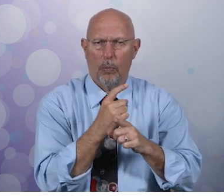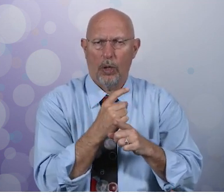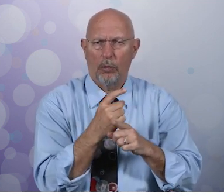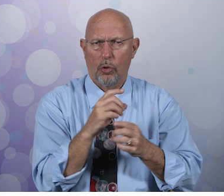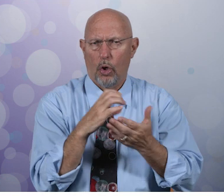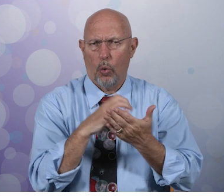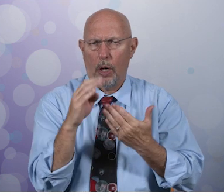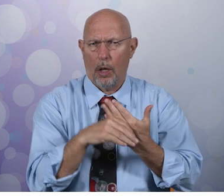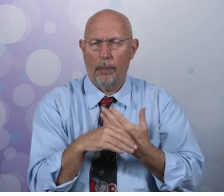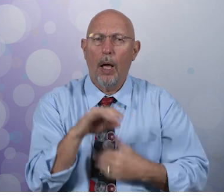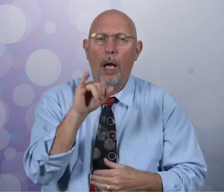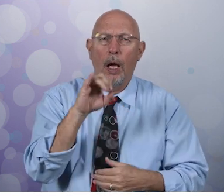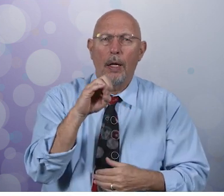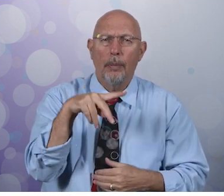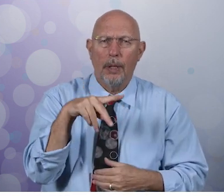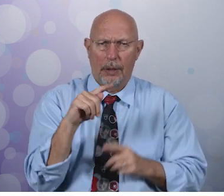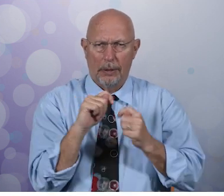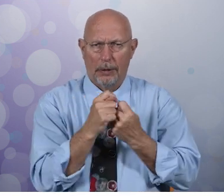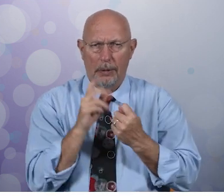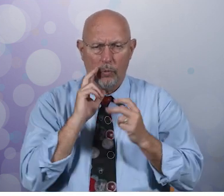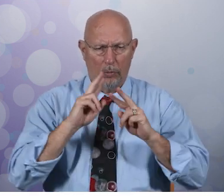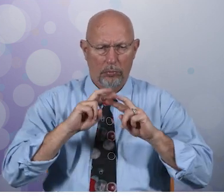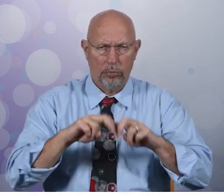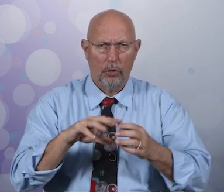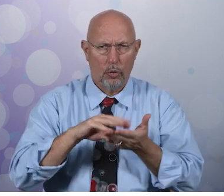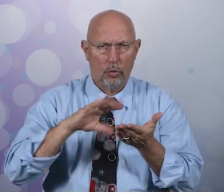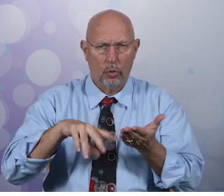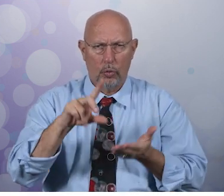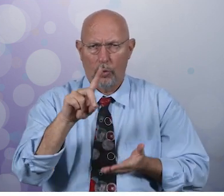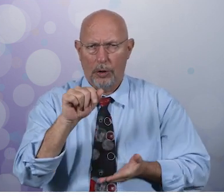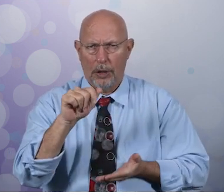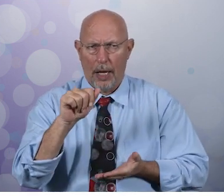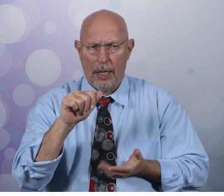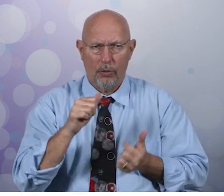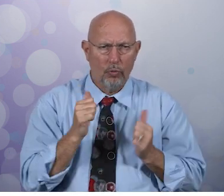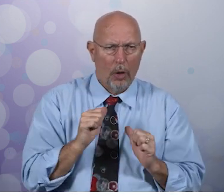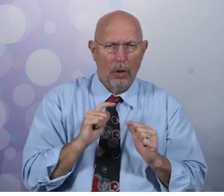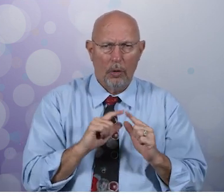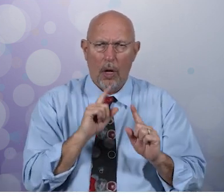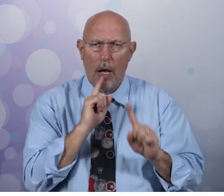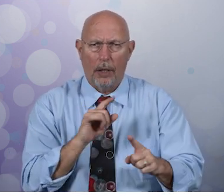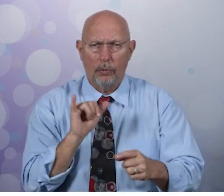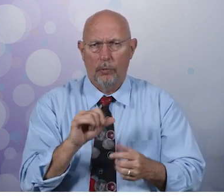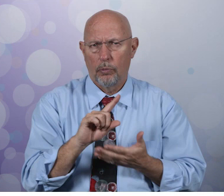The IEP team will analyze student data in an effort to answer these questions.